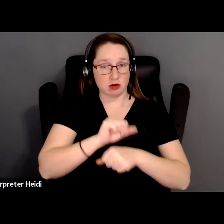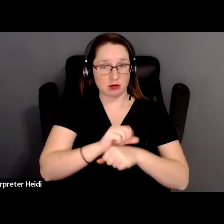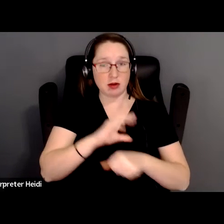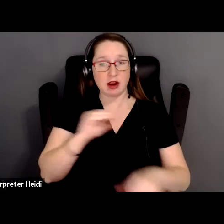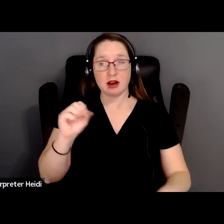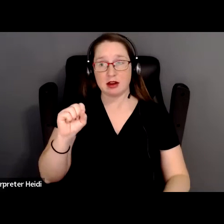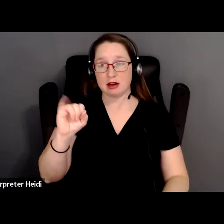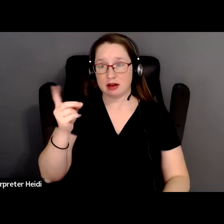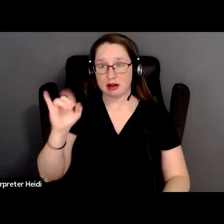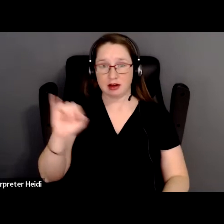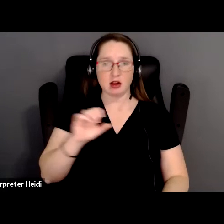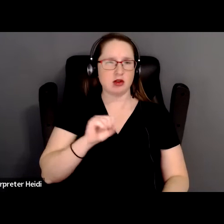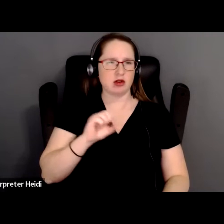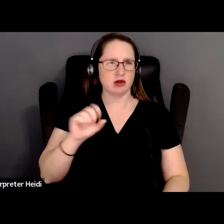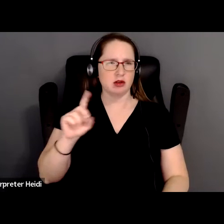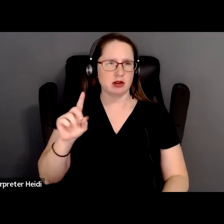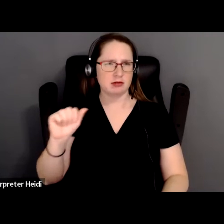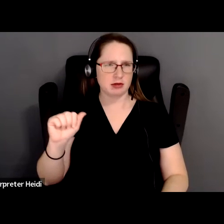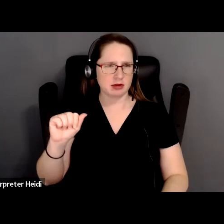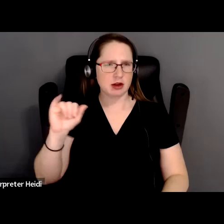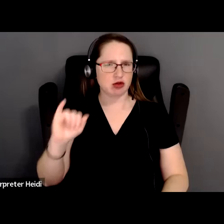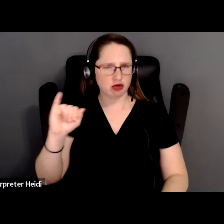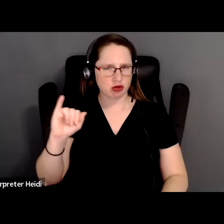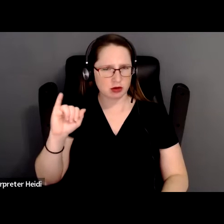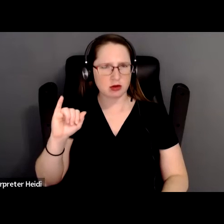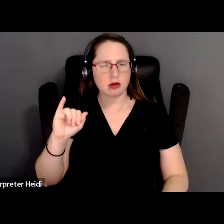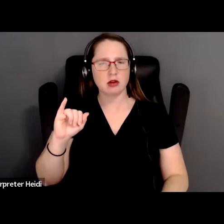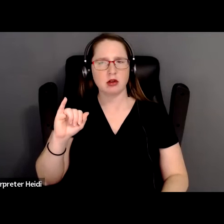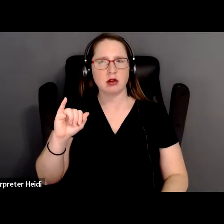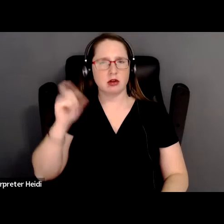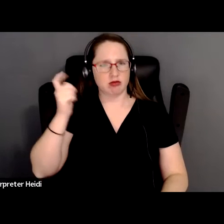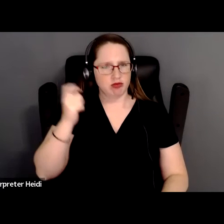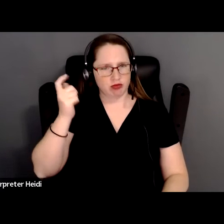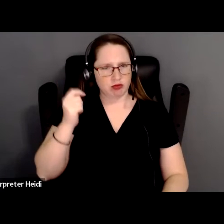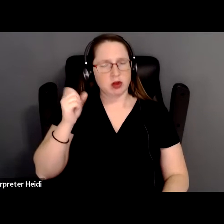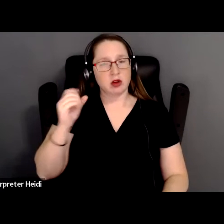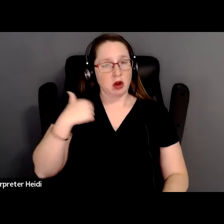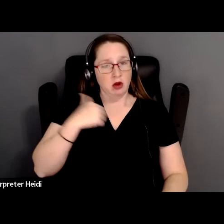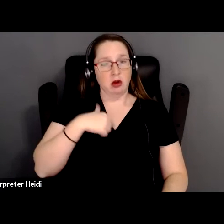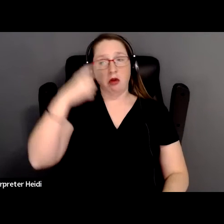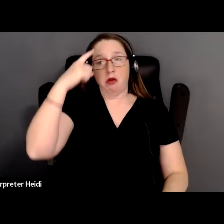The social Security Disability Insurance that comes in. And so we thought, well, that'd be great.